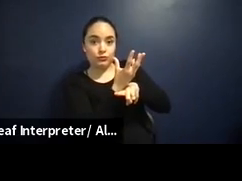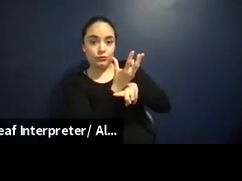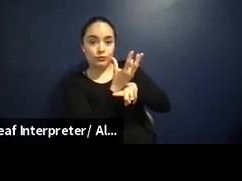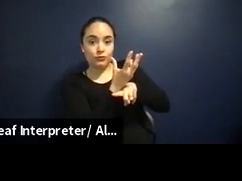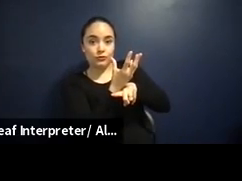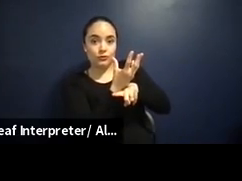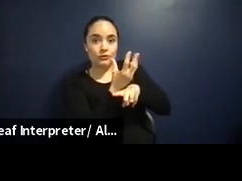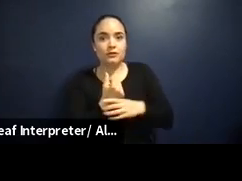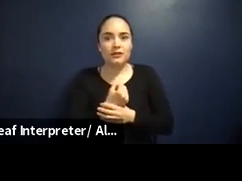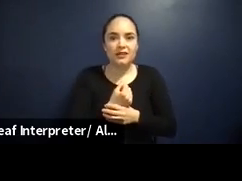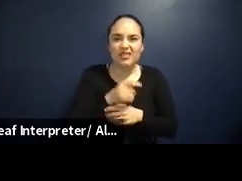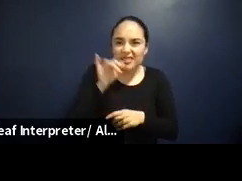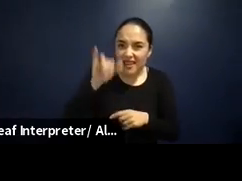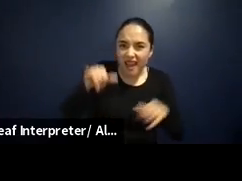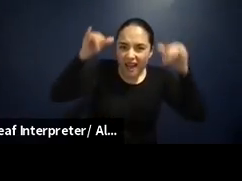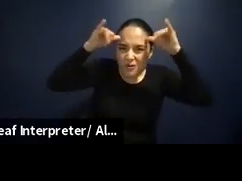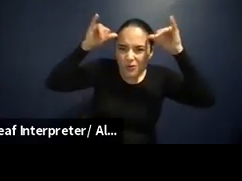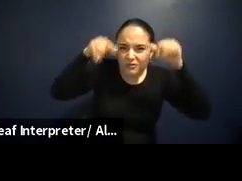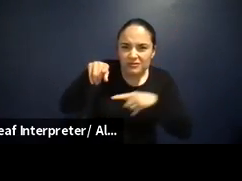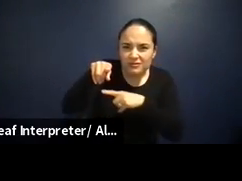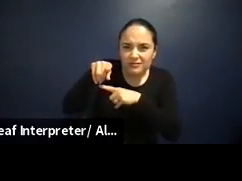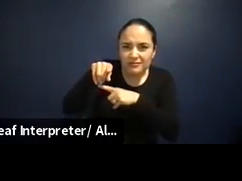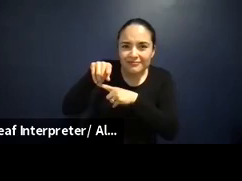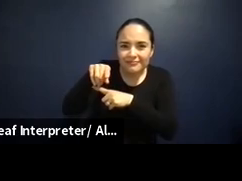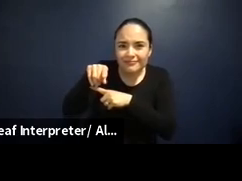[Kim]: Okay, just checking. It was a little distracting, I just wanted to make sure the cow was okay.